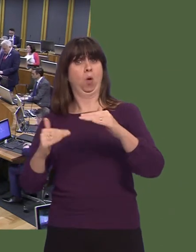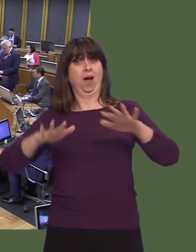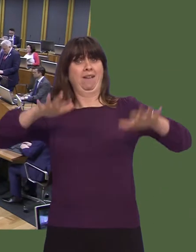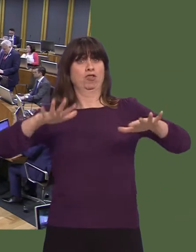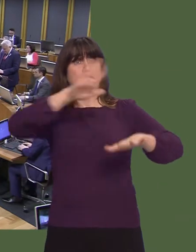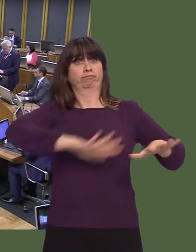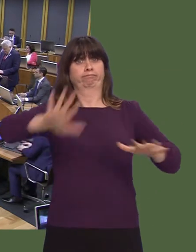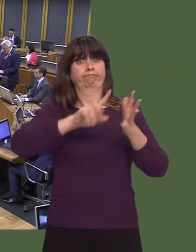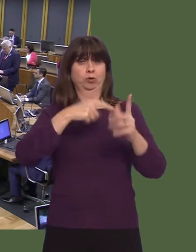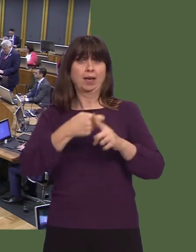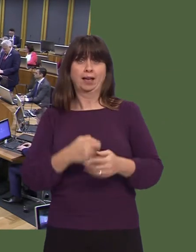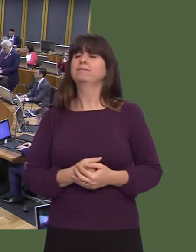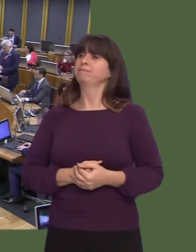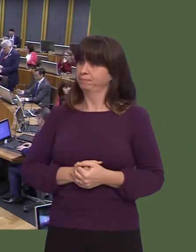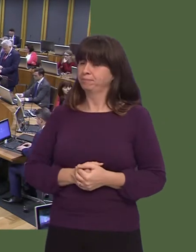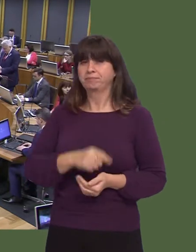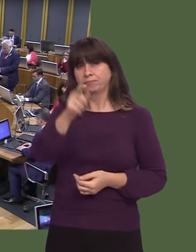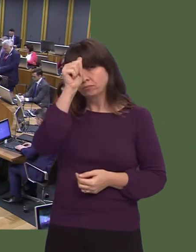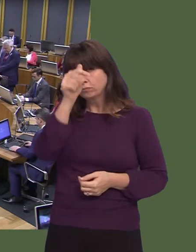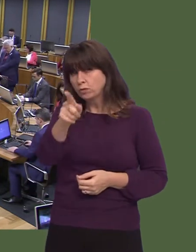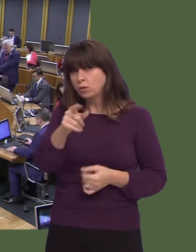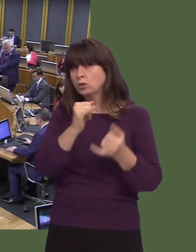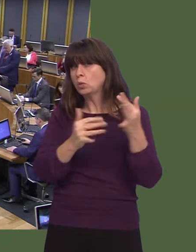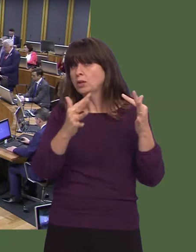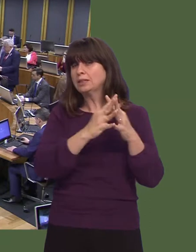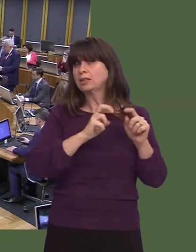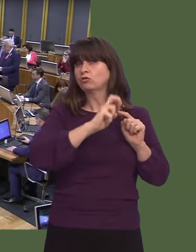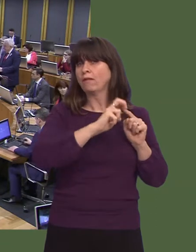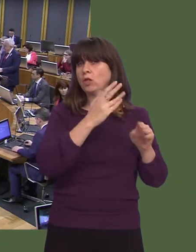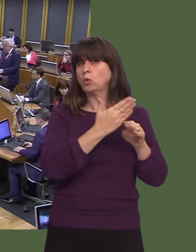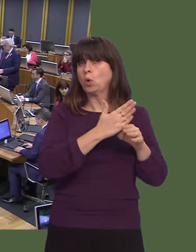for that reply. He will know that the Swansea travel-to-work area includes large parts of